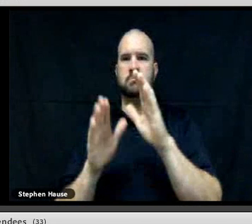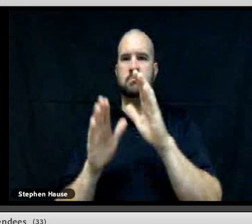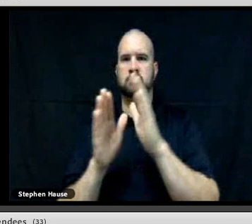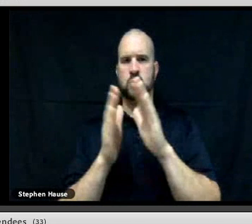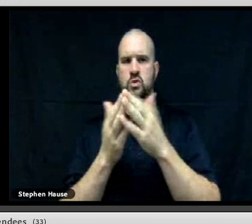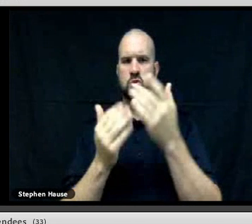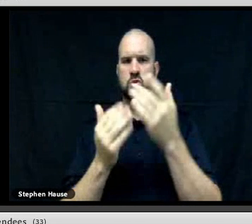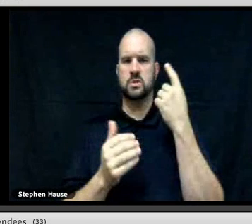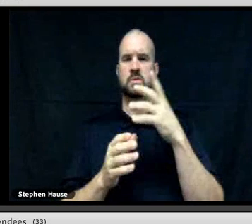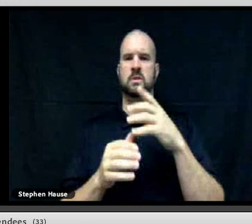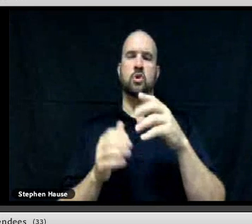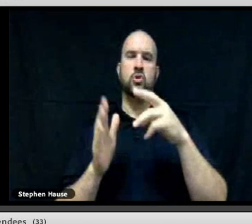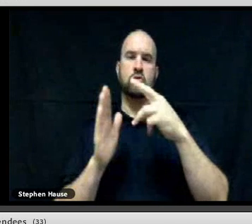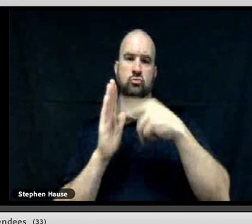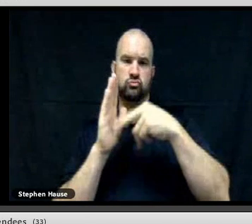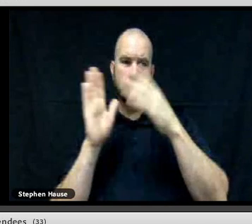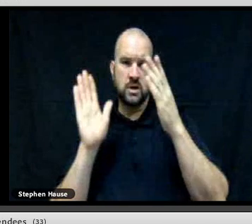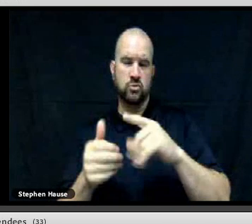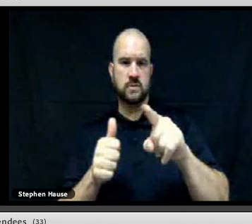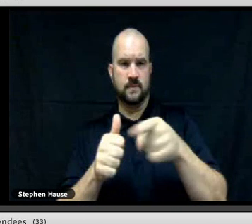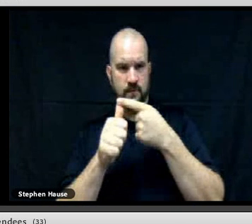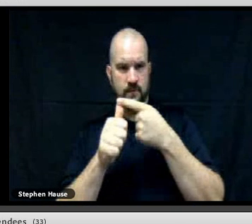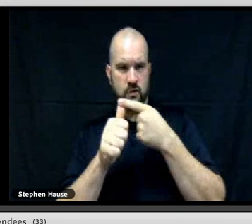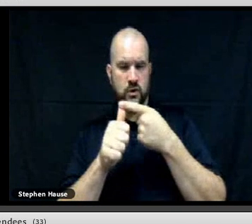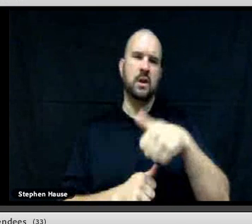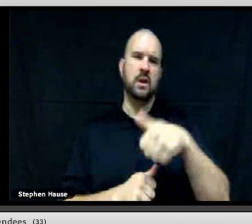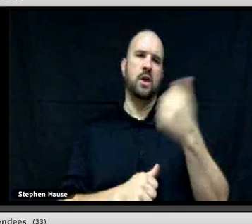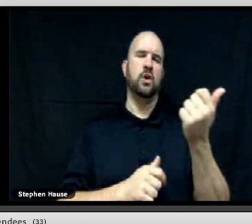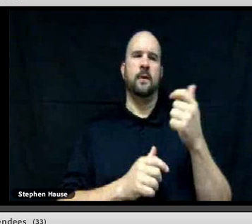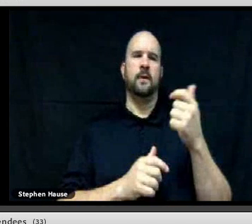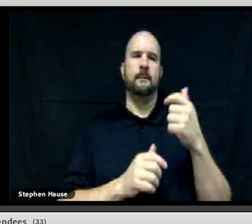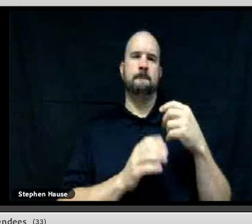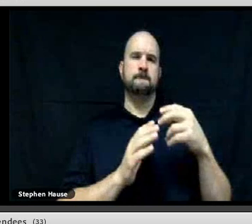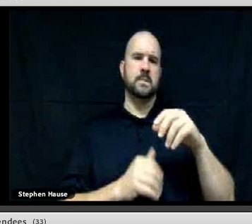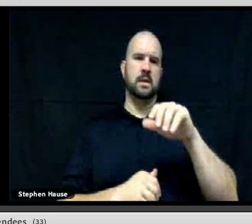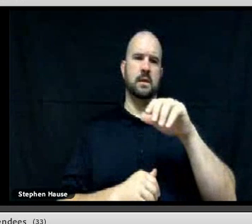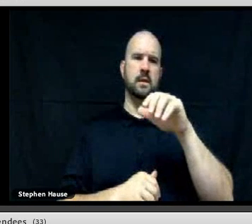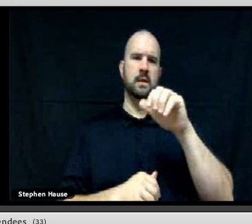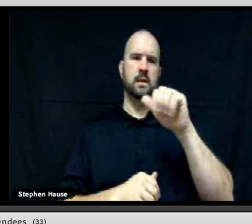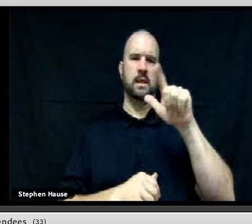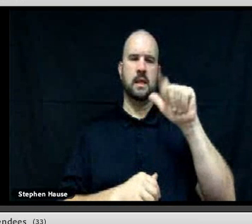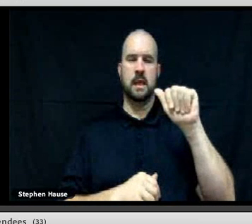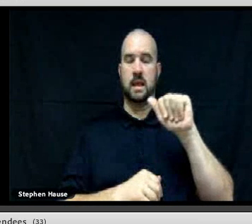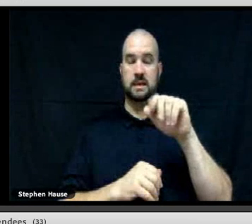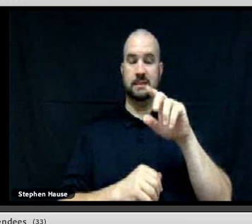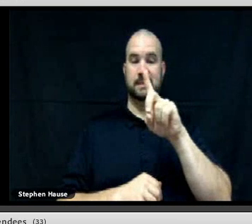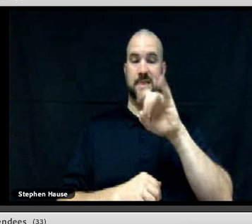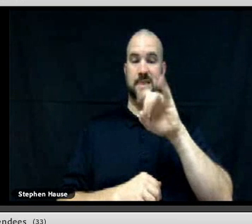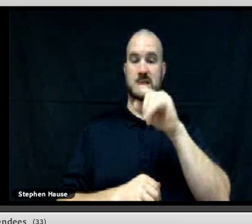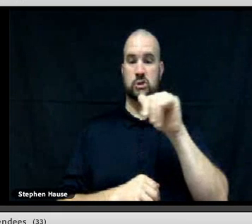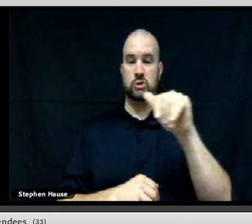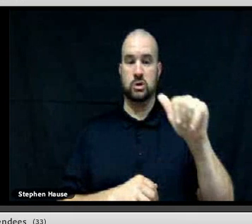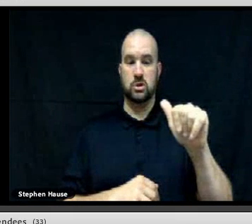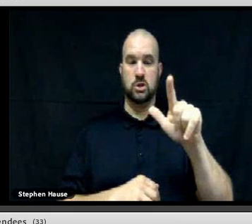the ASCLA Consortial eBook Interest Group, and ALA's Digital Content Working Group. So, those are continuing conversations they have